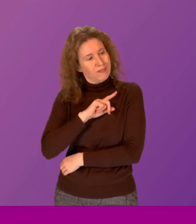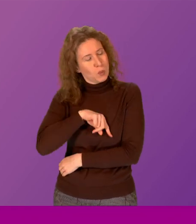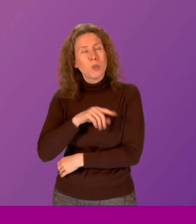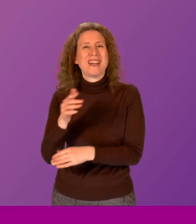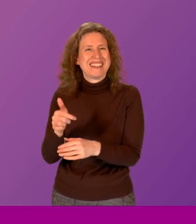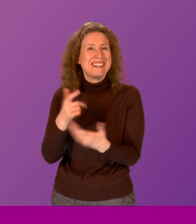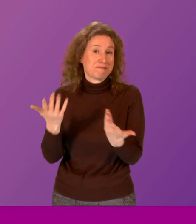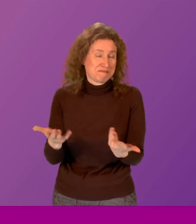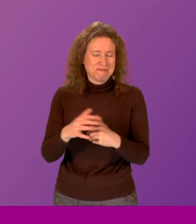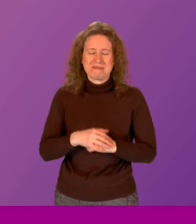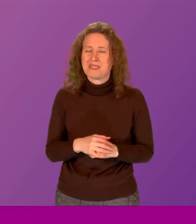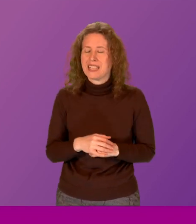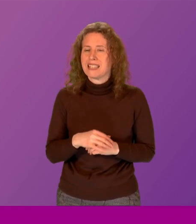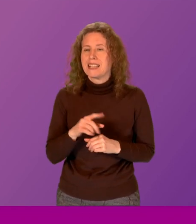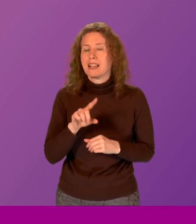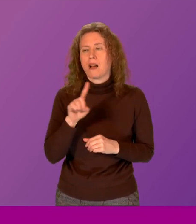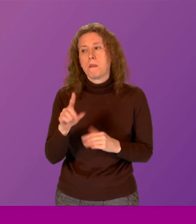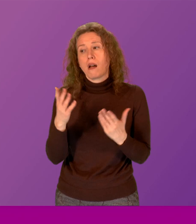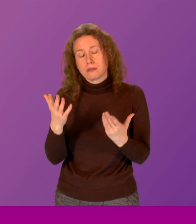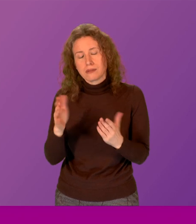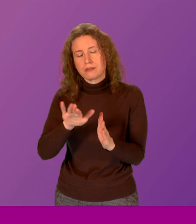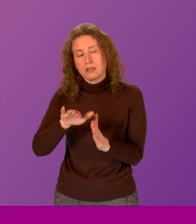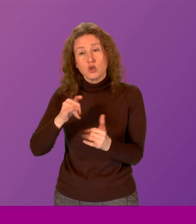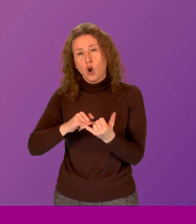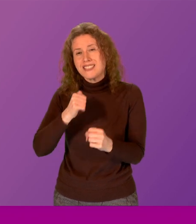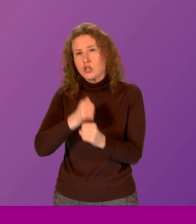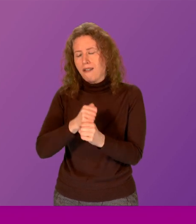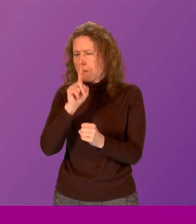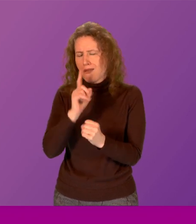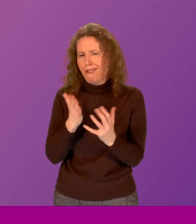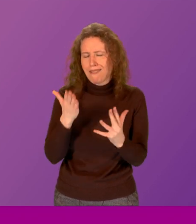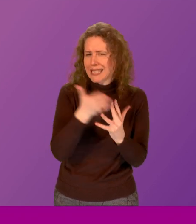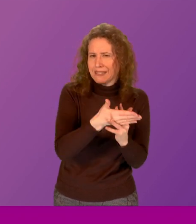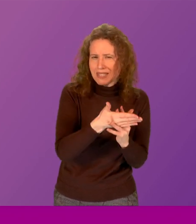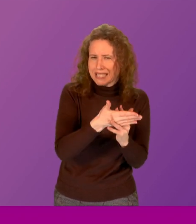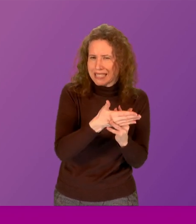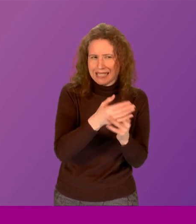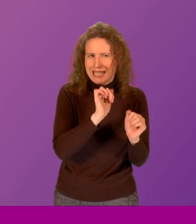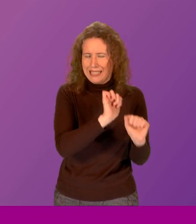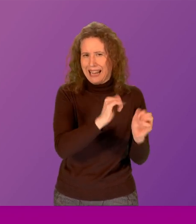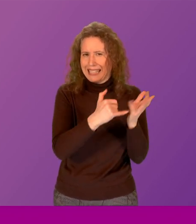Although it is not for the Scottish Government to directly intervene in the dispute, I absolutely